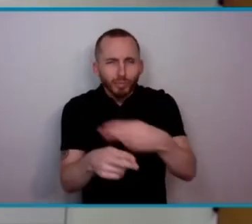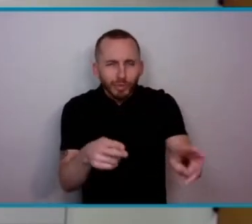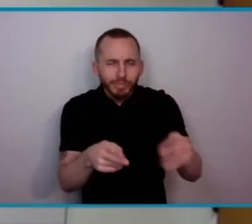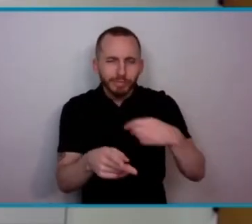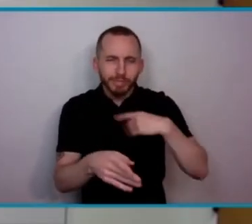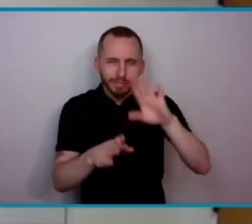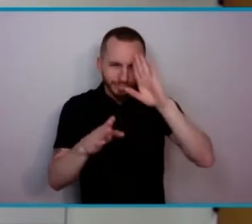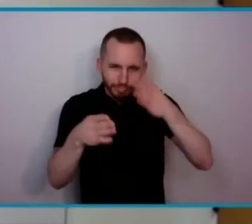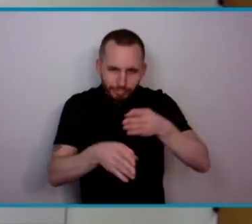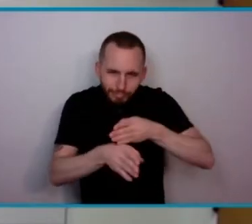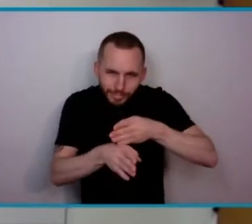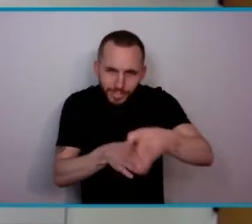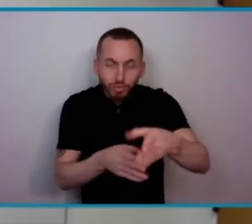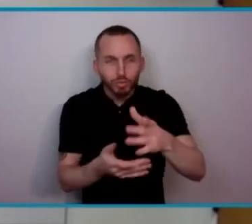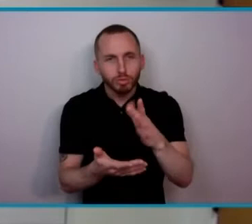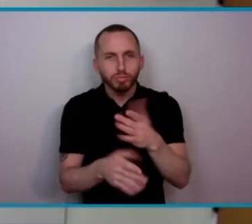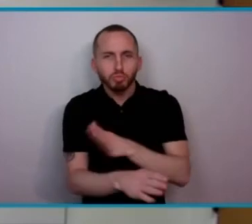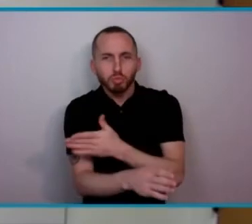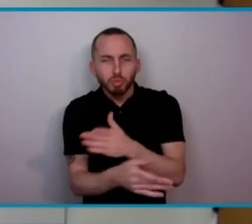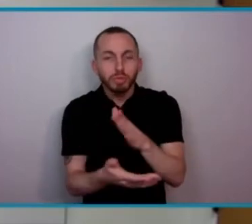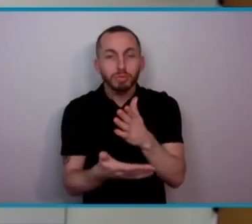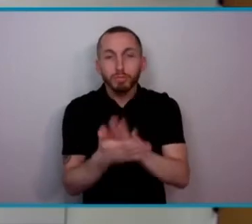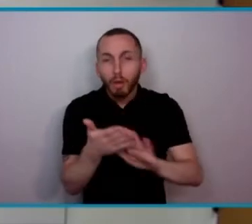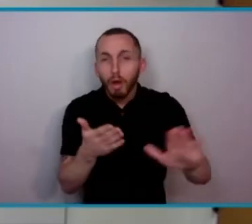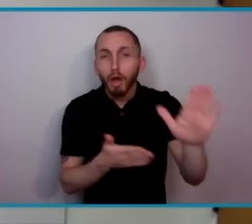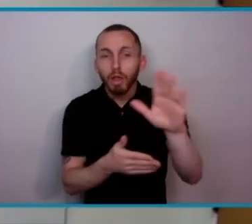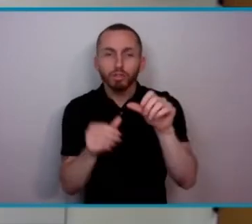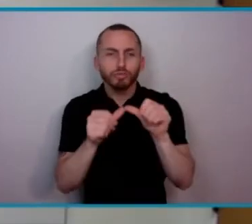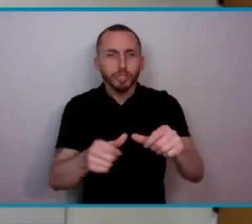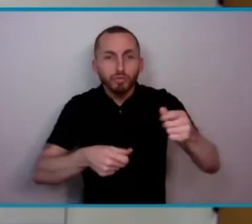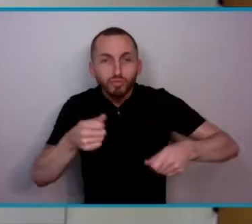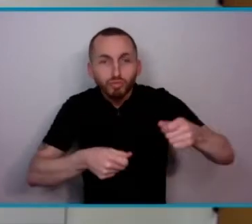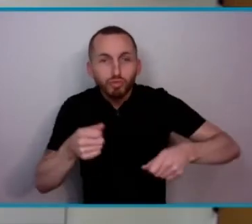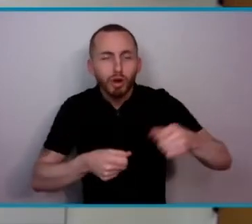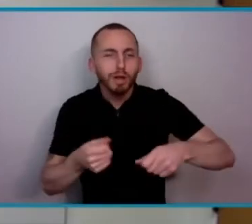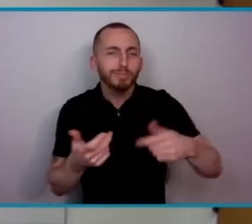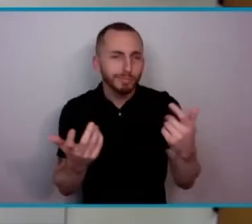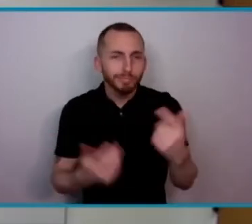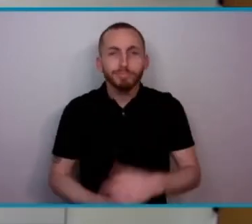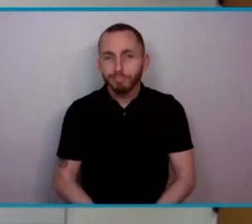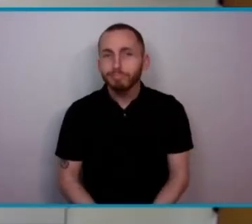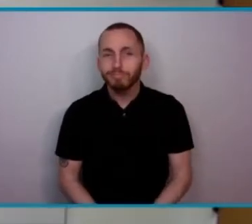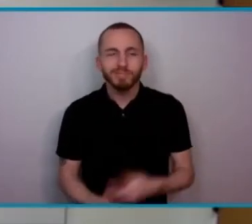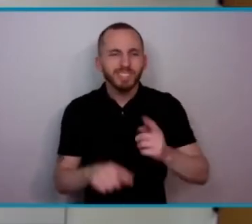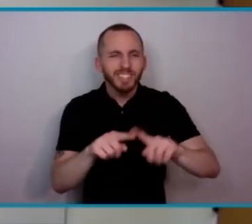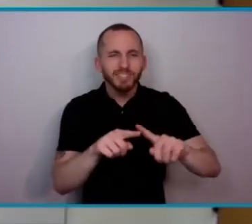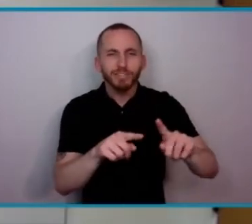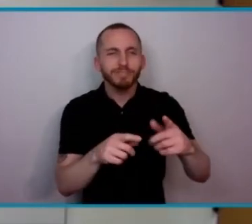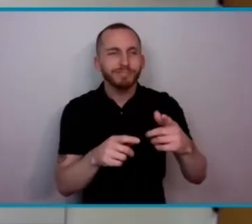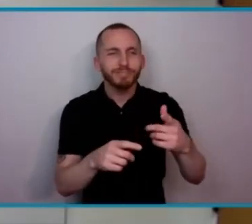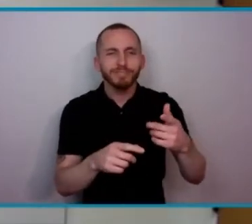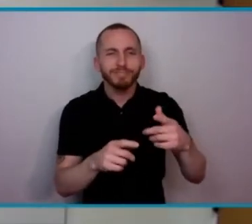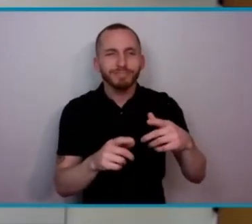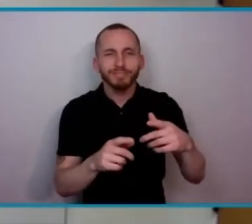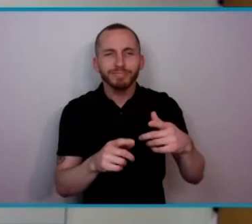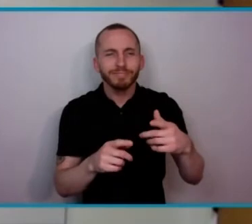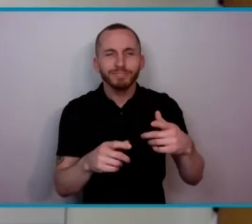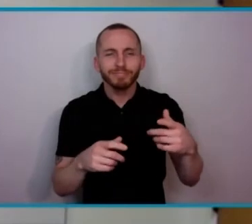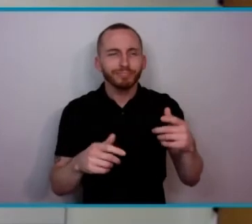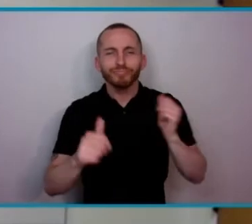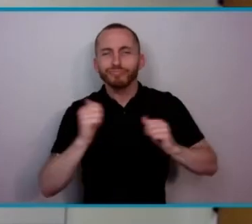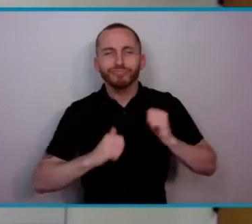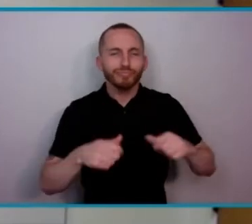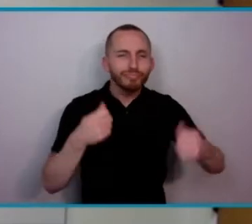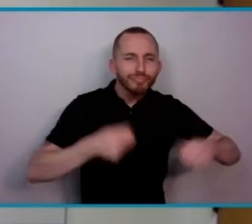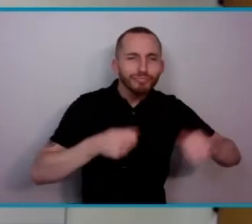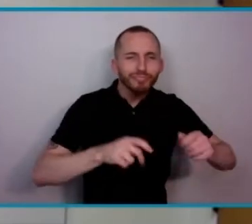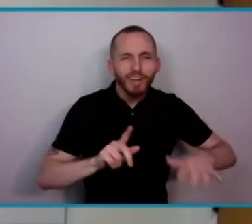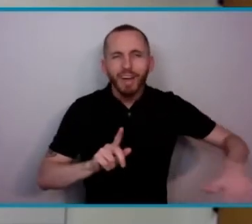And I've continued to play drums in various venues off and on throughout my adult life.